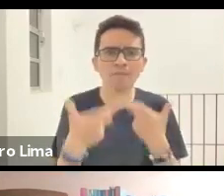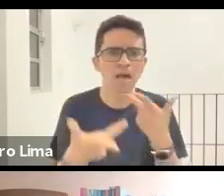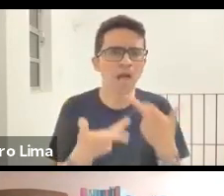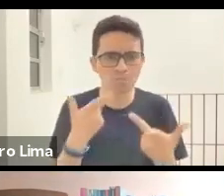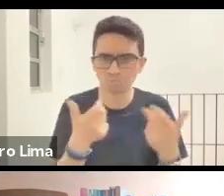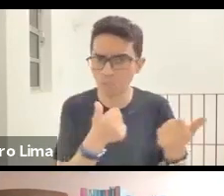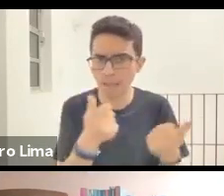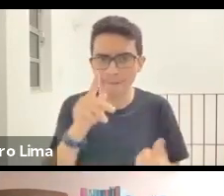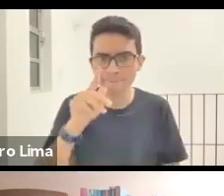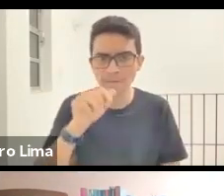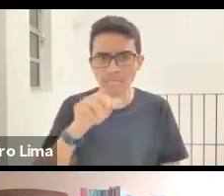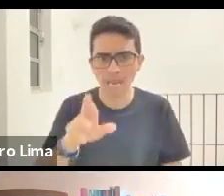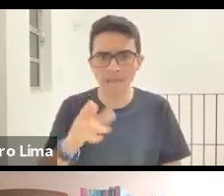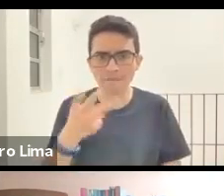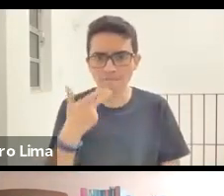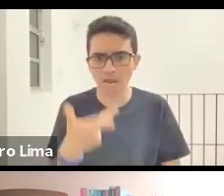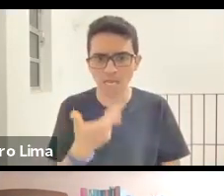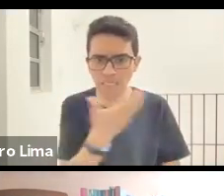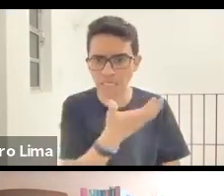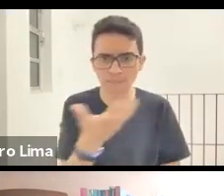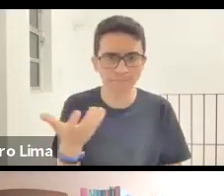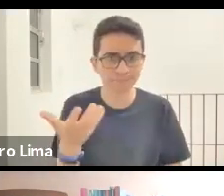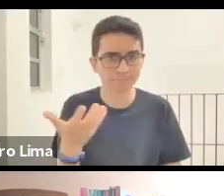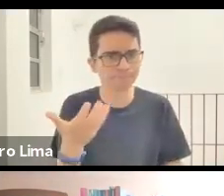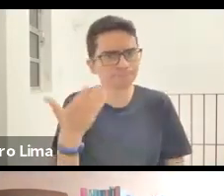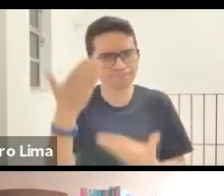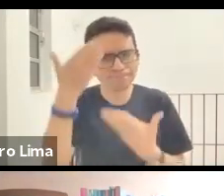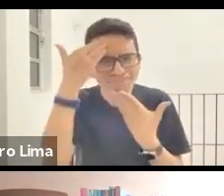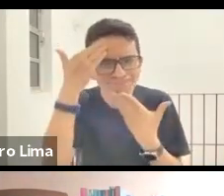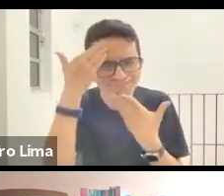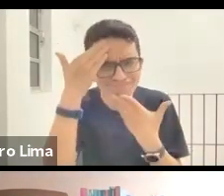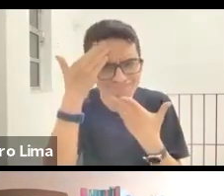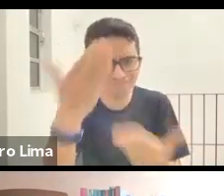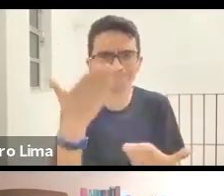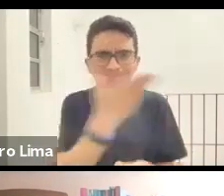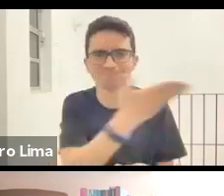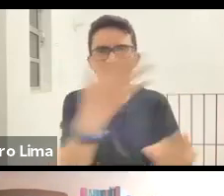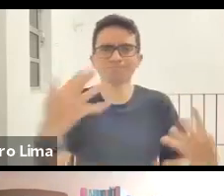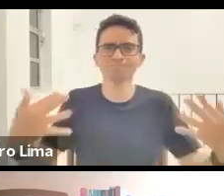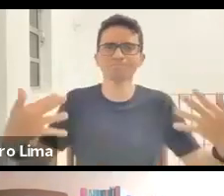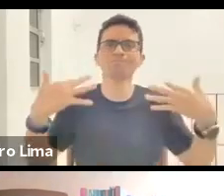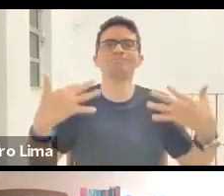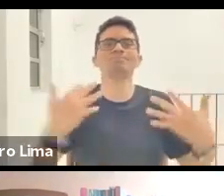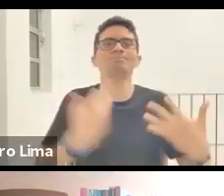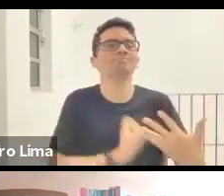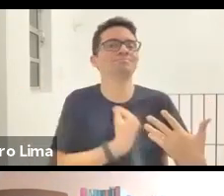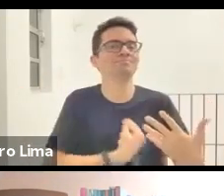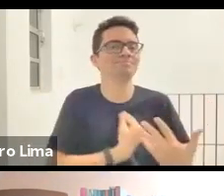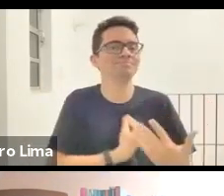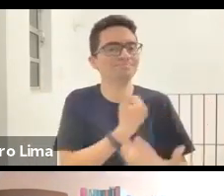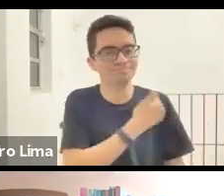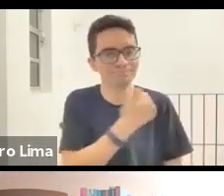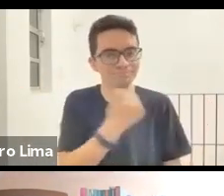feel free. Oh just thank you everybody Oh just thank you everybody for for just thank you everybody for, for being here. It's just such an honor to have.